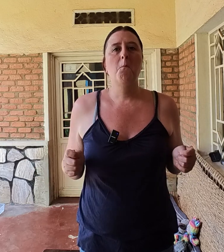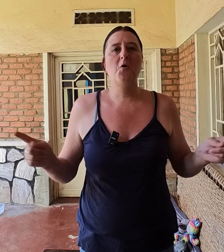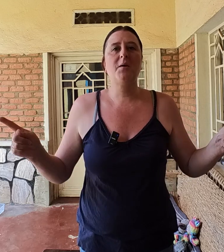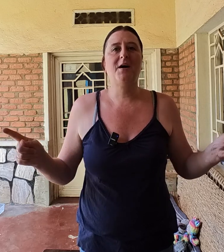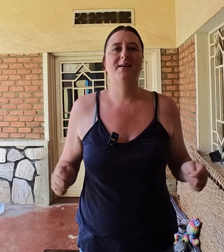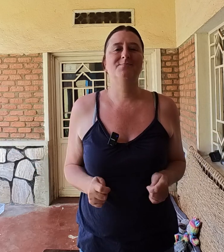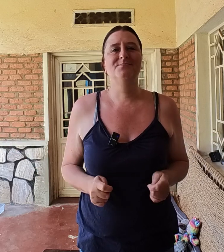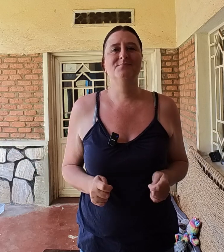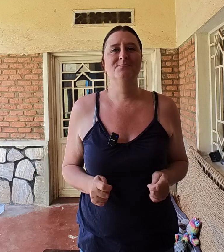Porcupine.